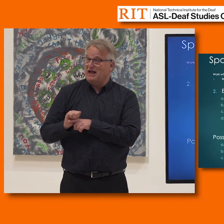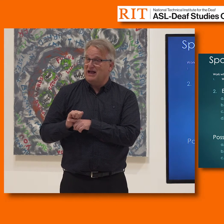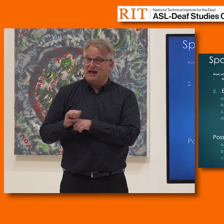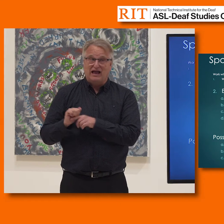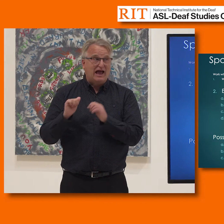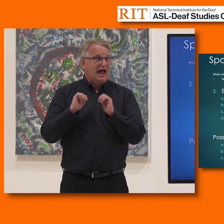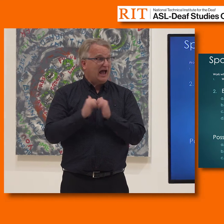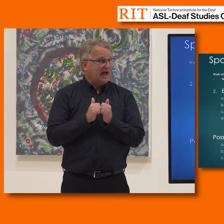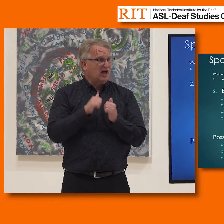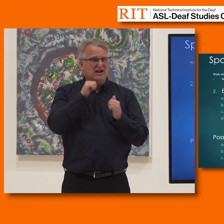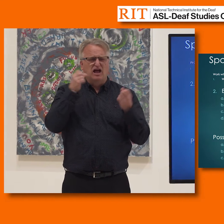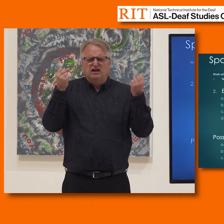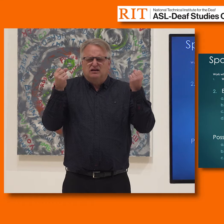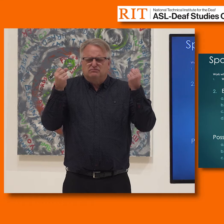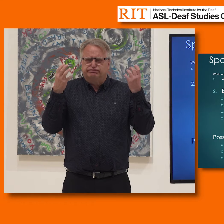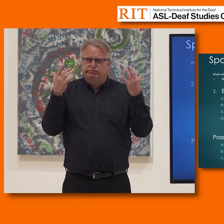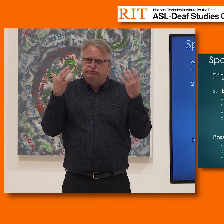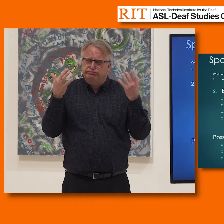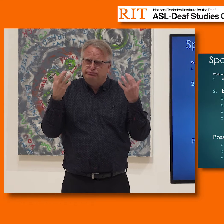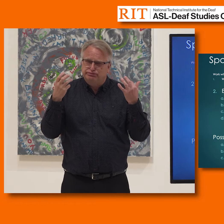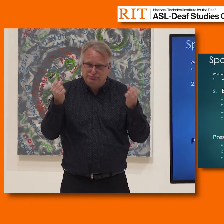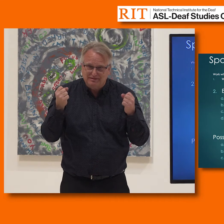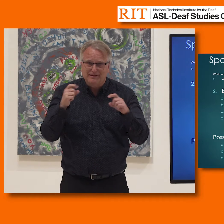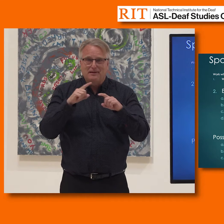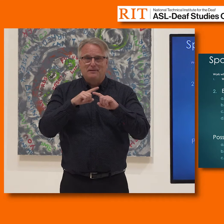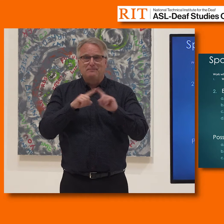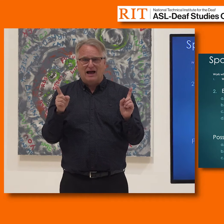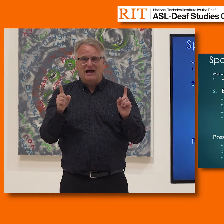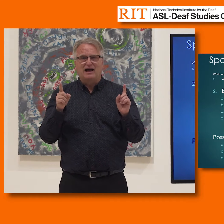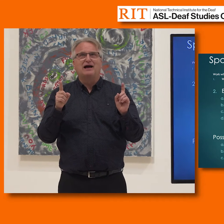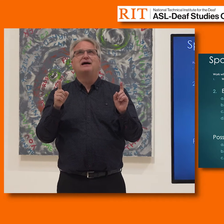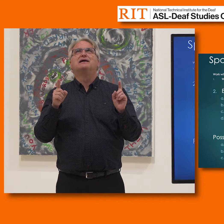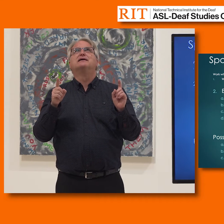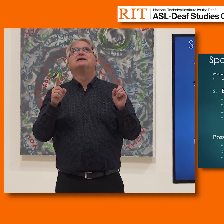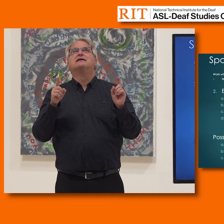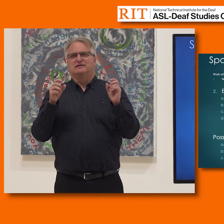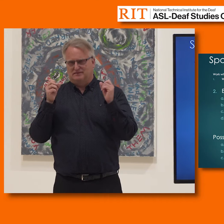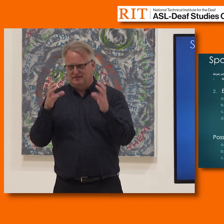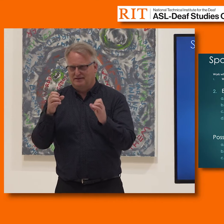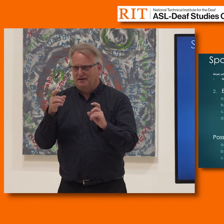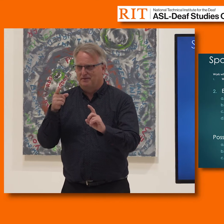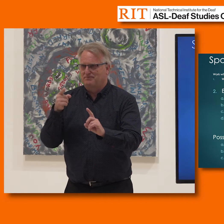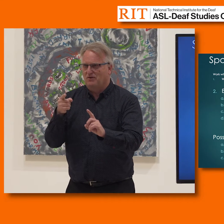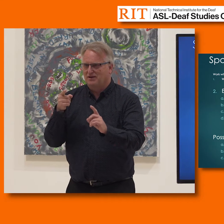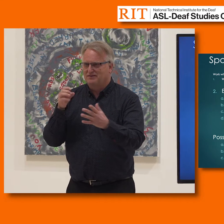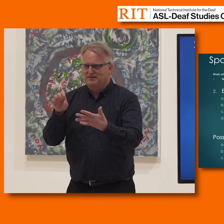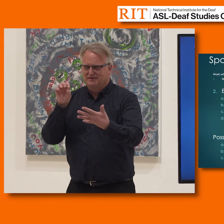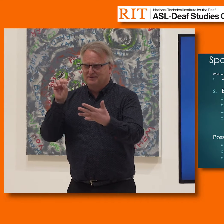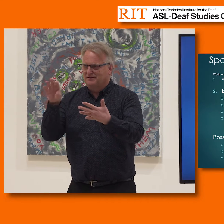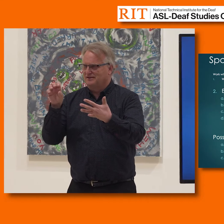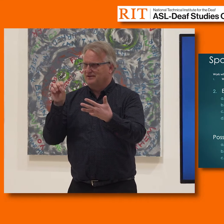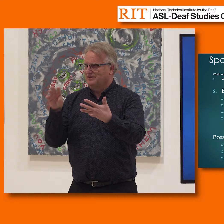and keeping the main points. So, maybe we can have interpreters begin to work with that main point interpreting.